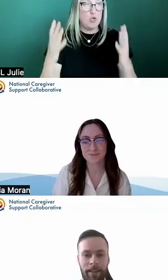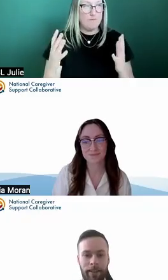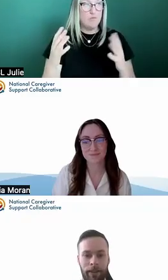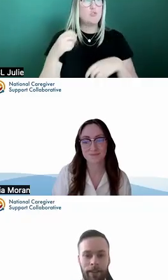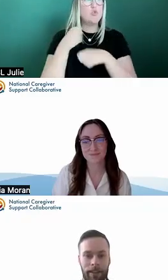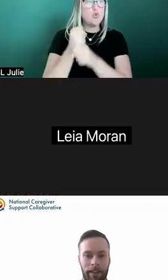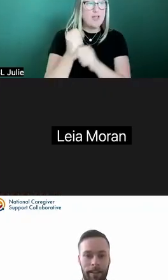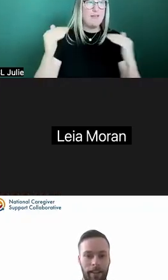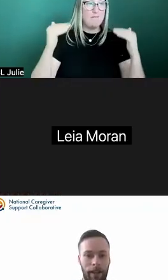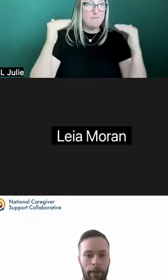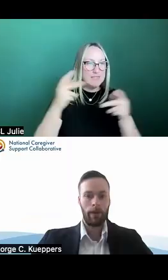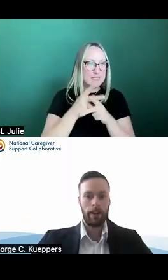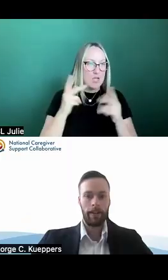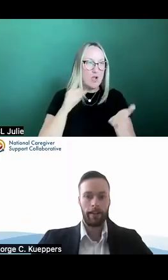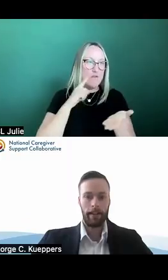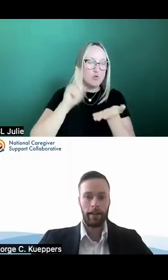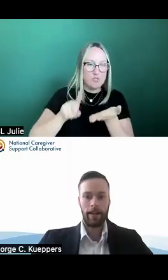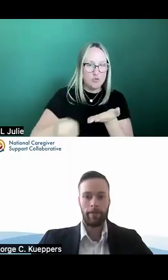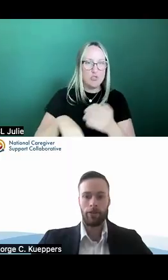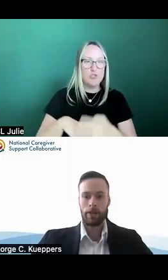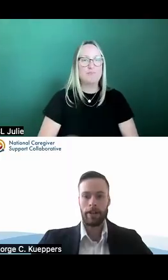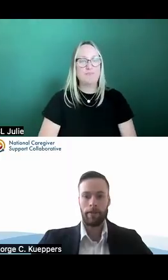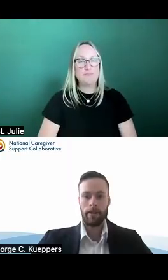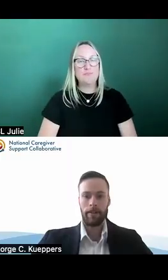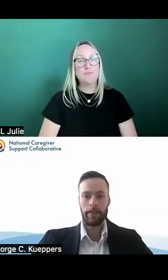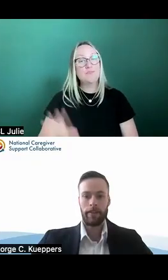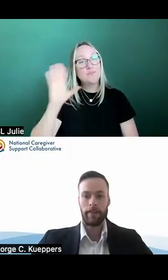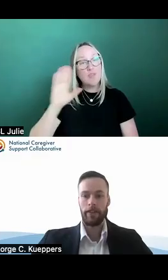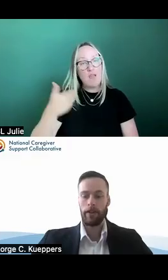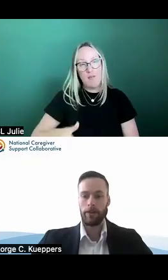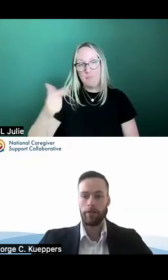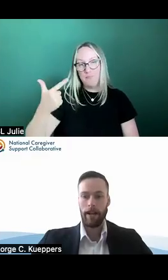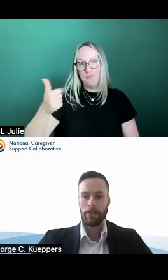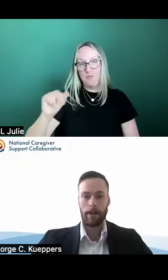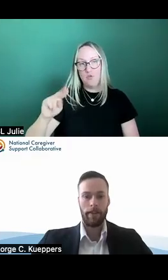Thank you. Hello everyone, my name is George Kueppers. I'm the Senior Research Manager at